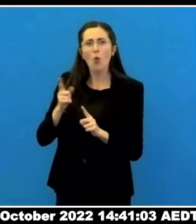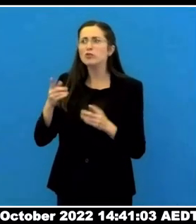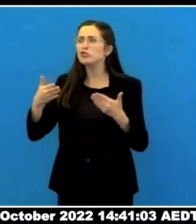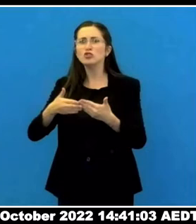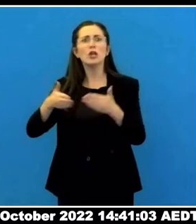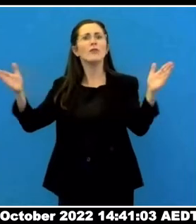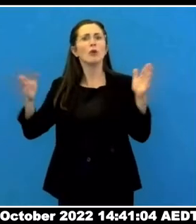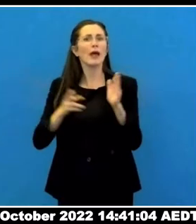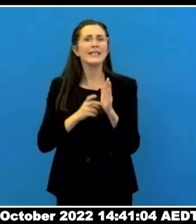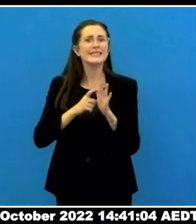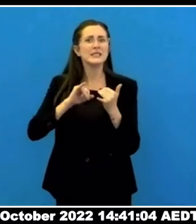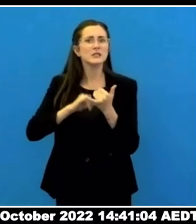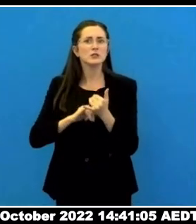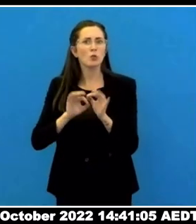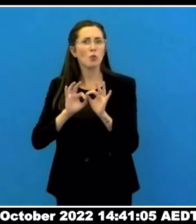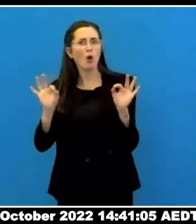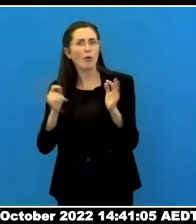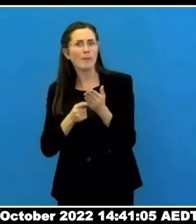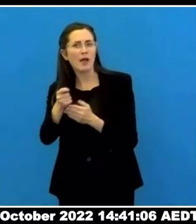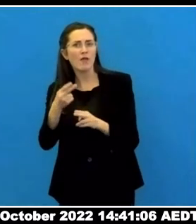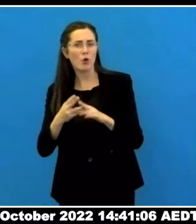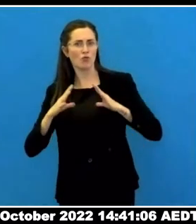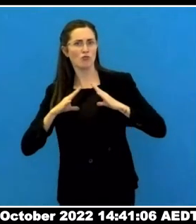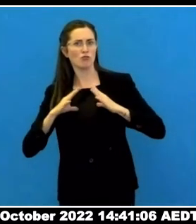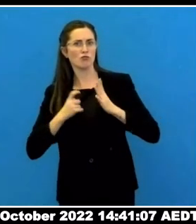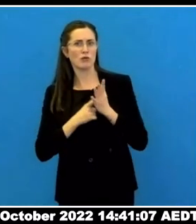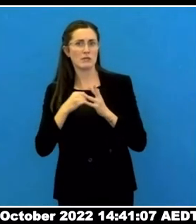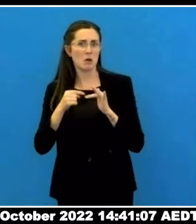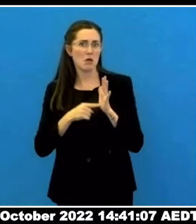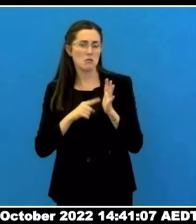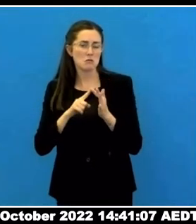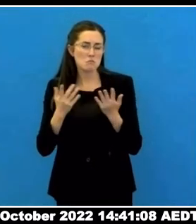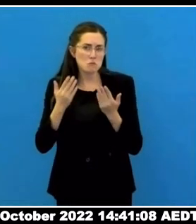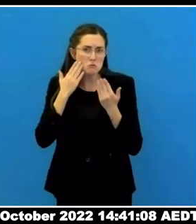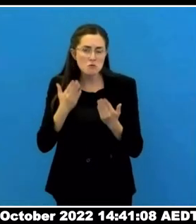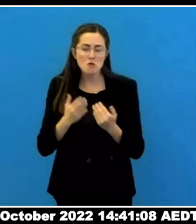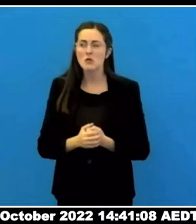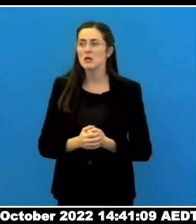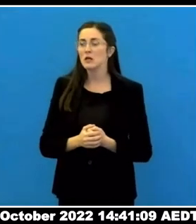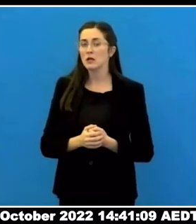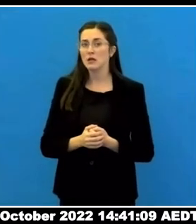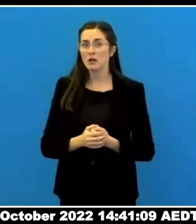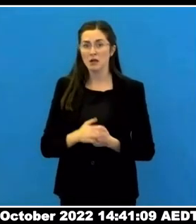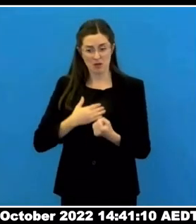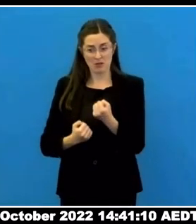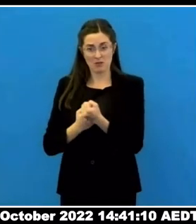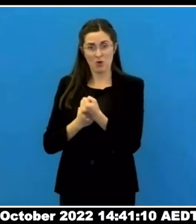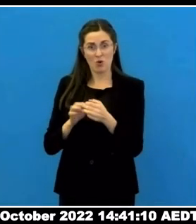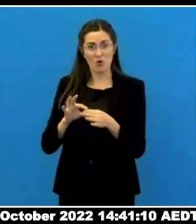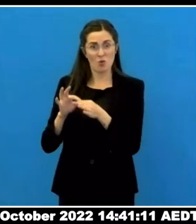doesn't pay for respite generally. I don't think my support coordinator or anyone connected with the NDIS